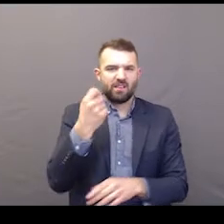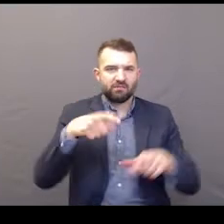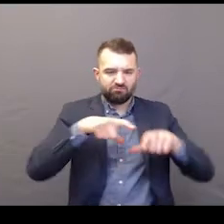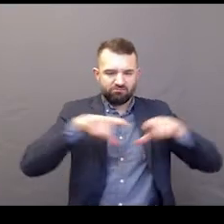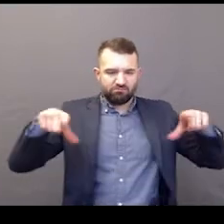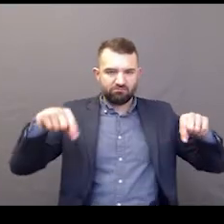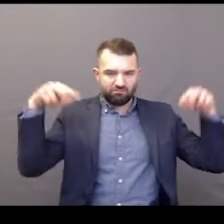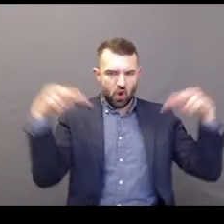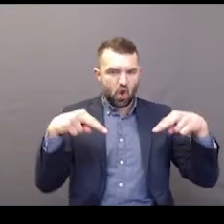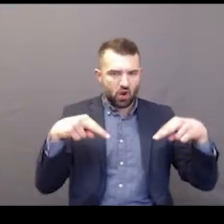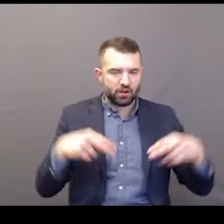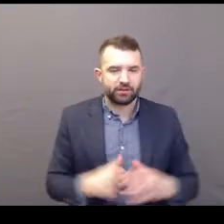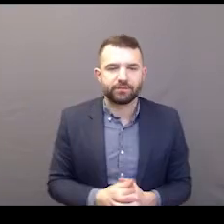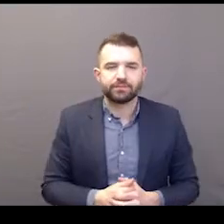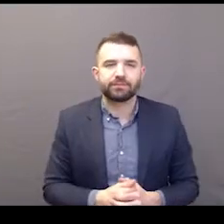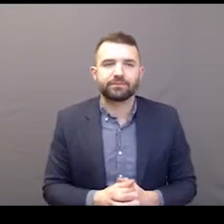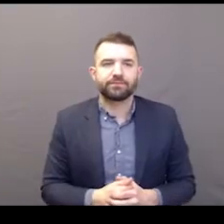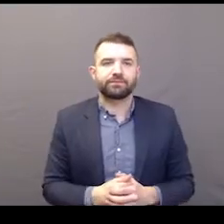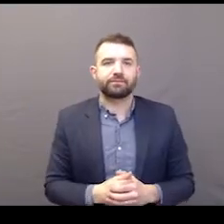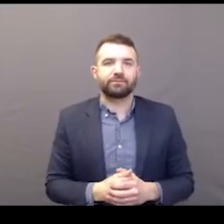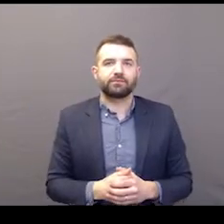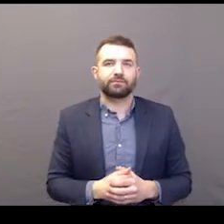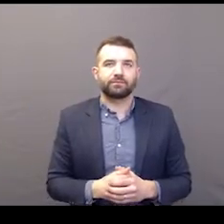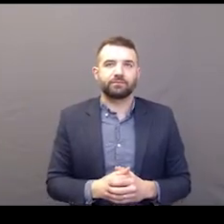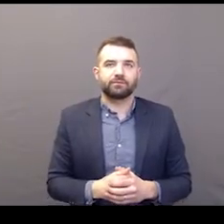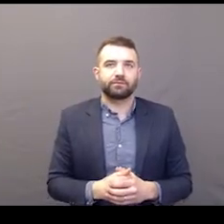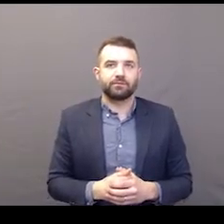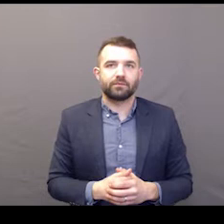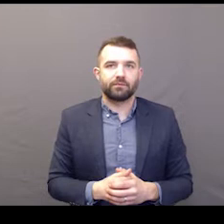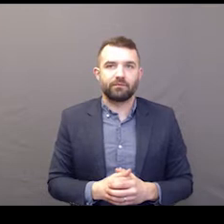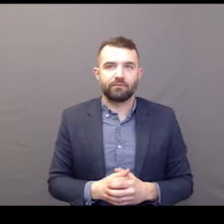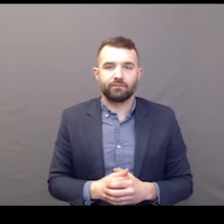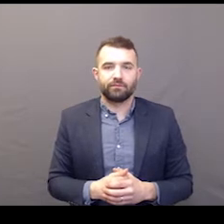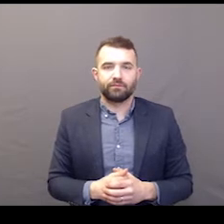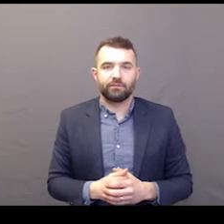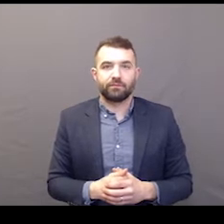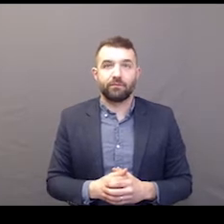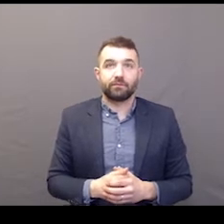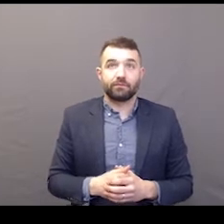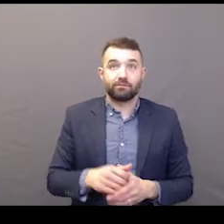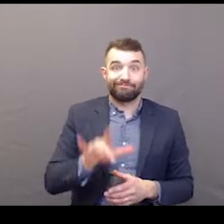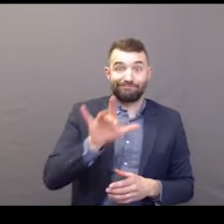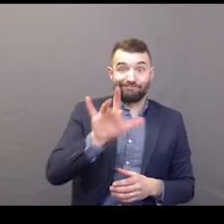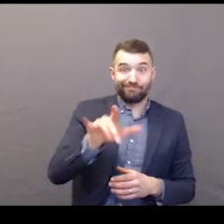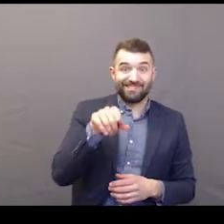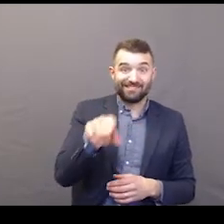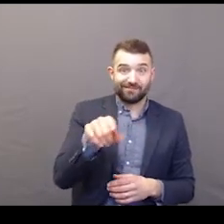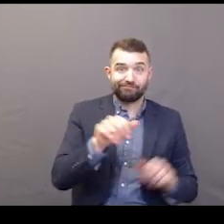sr522brt.participate.online and click the check box for “Proposed sidewalks”